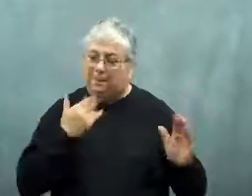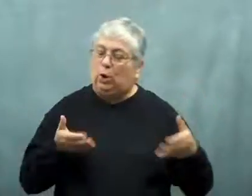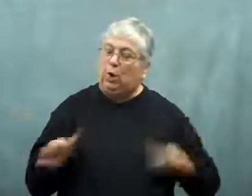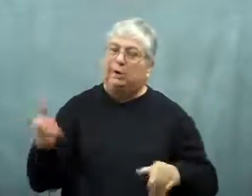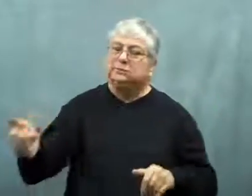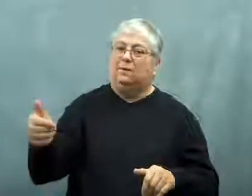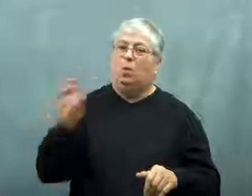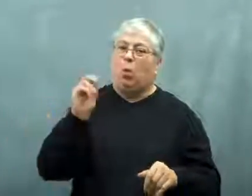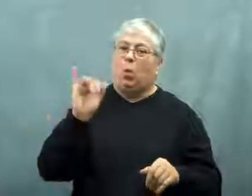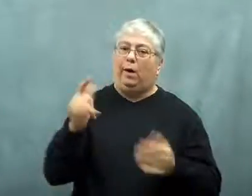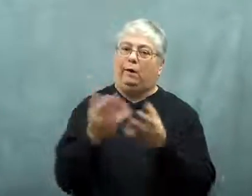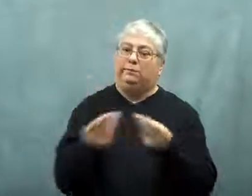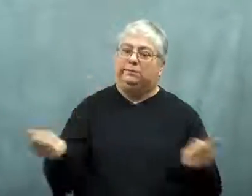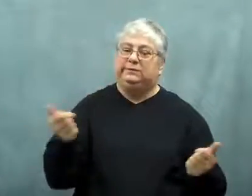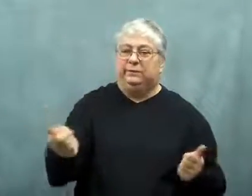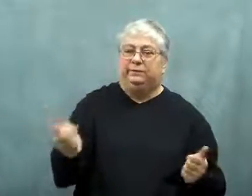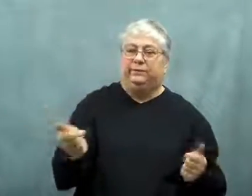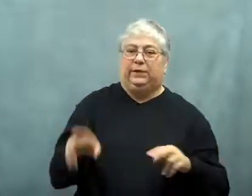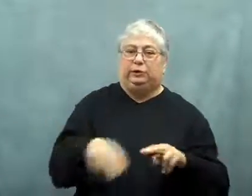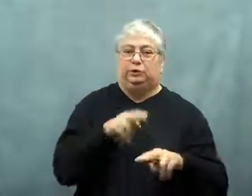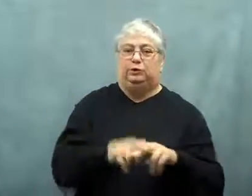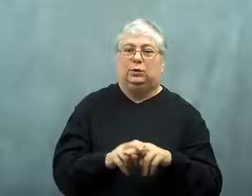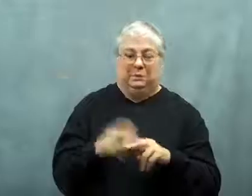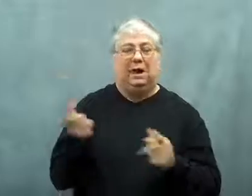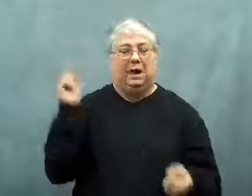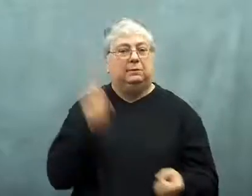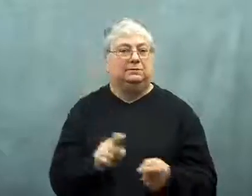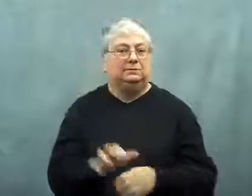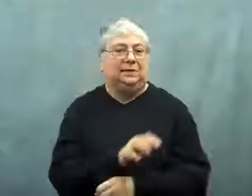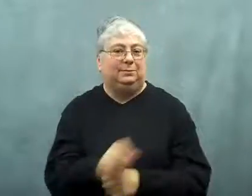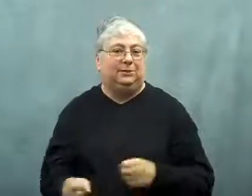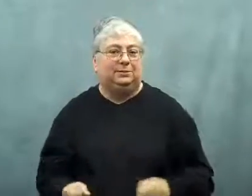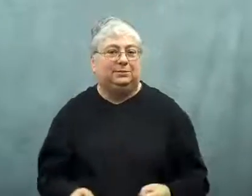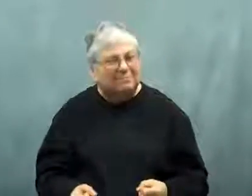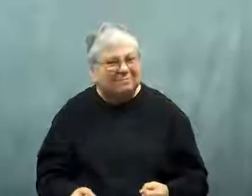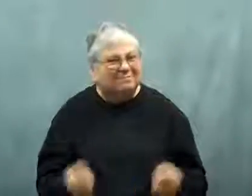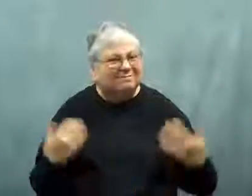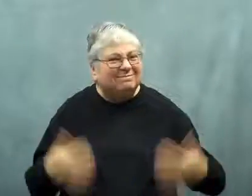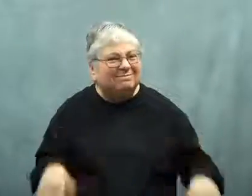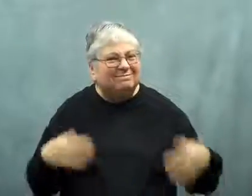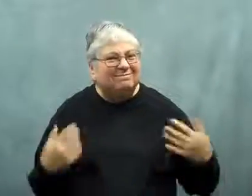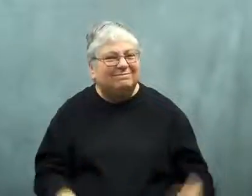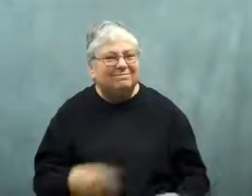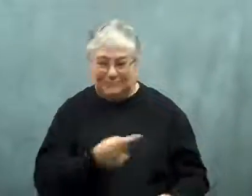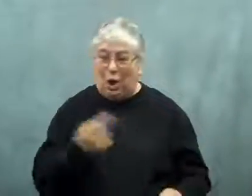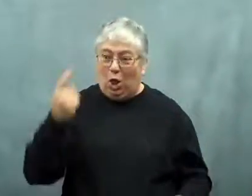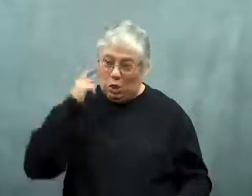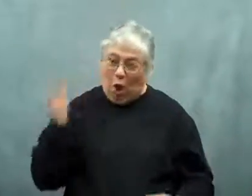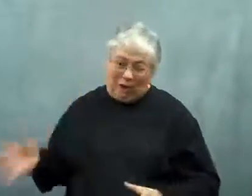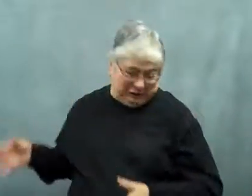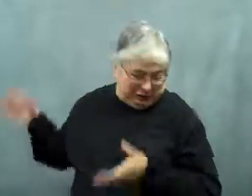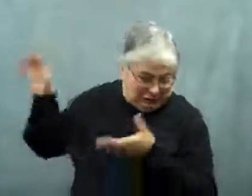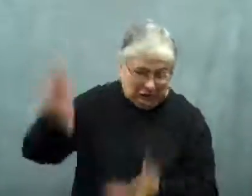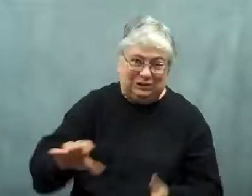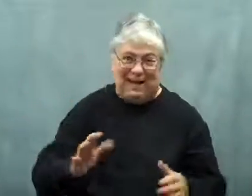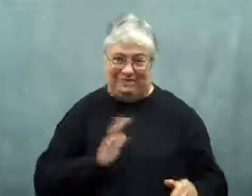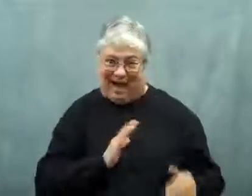The oil should be allowed to dissipate naturally to reduce damage.